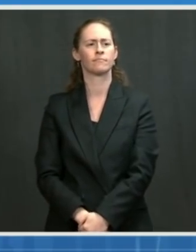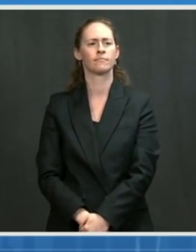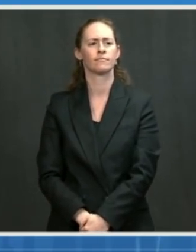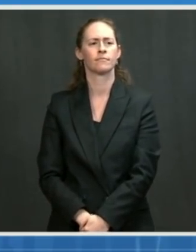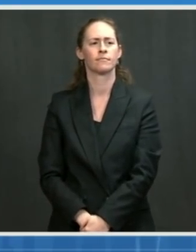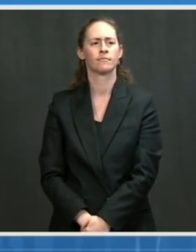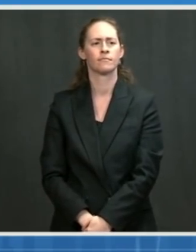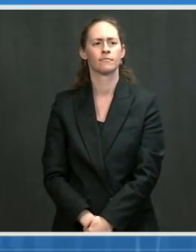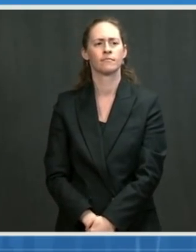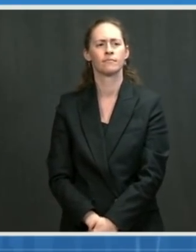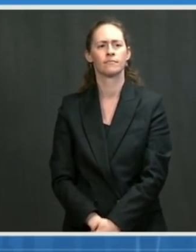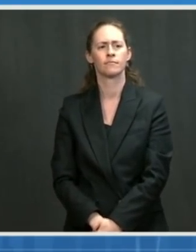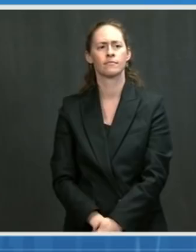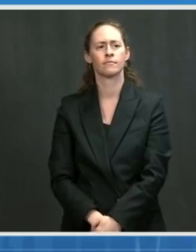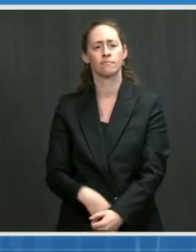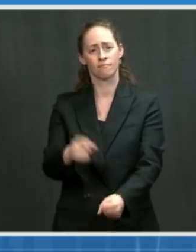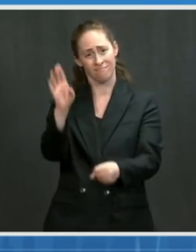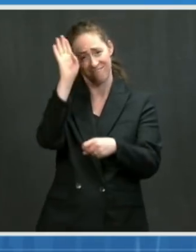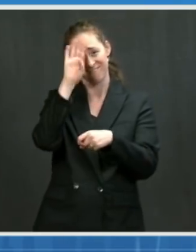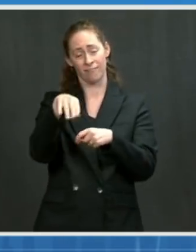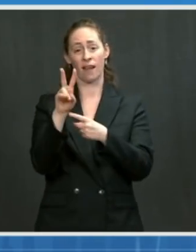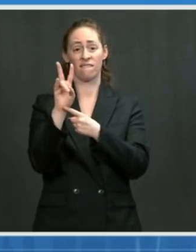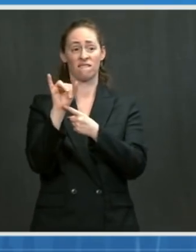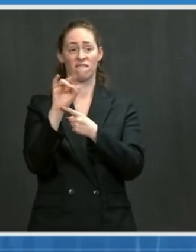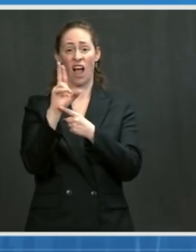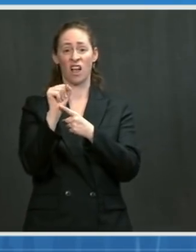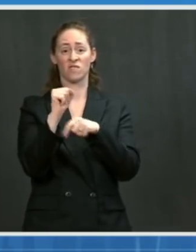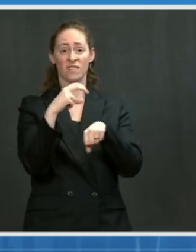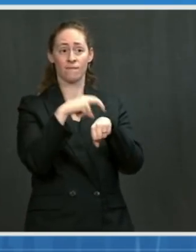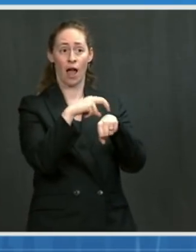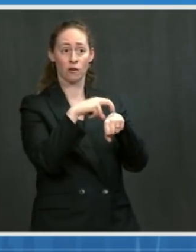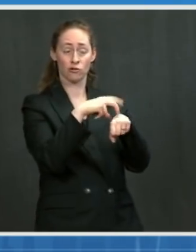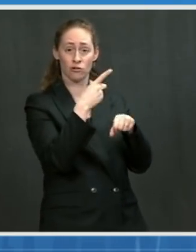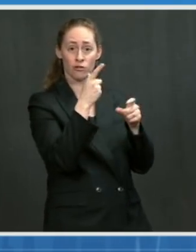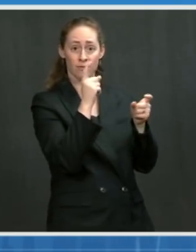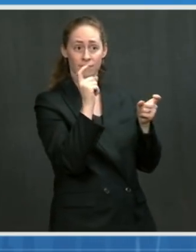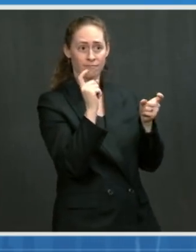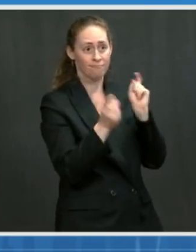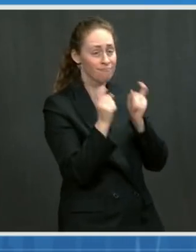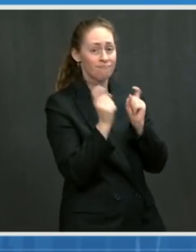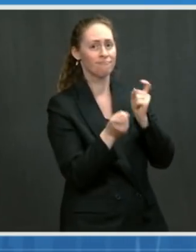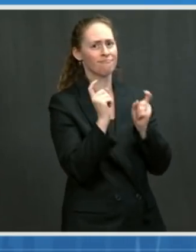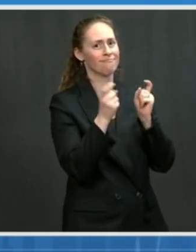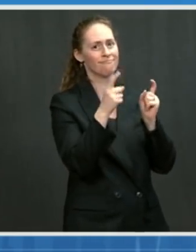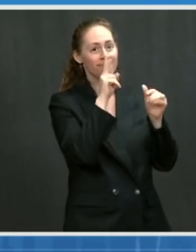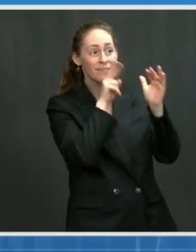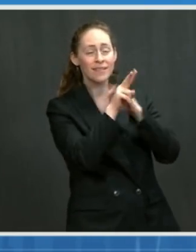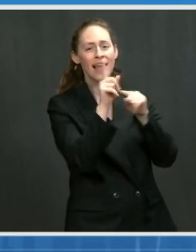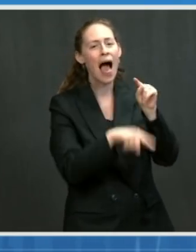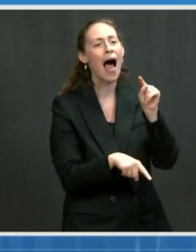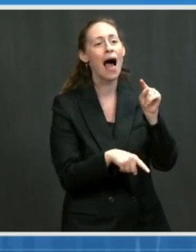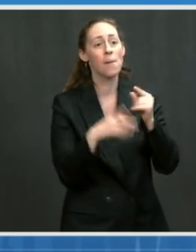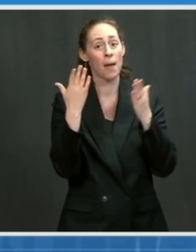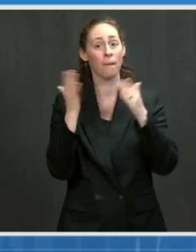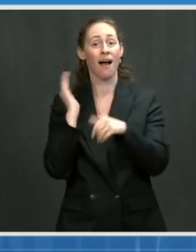US THAT THIS VIRUS CAN BE UNPREDICTABLE SO IF THINGS GET WORSE THERE IS ALSO A CHANCE WE